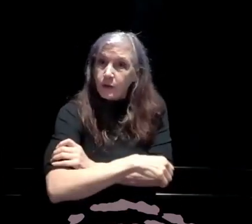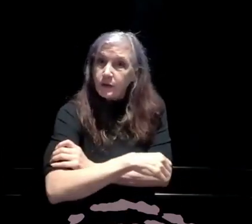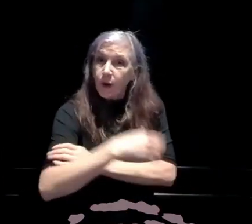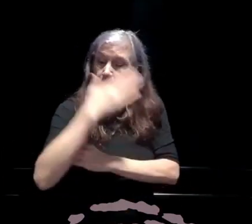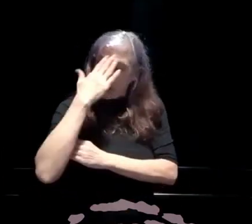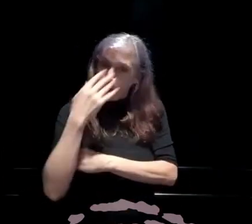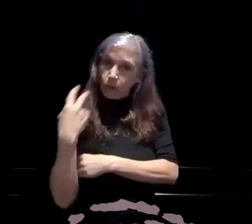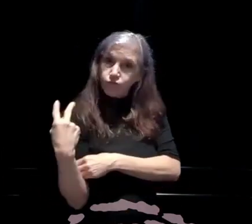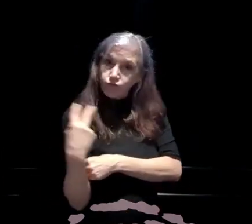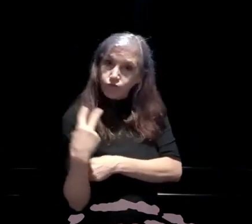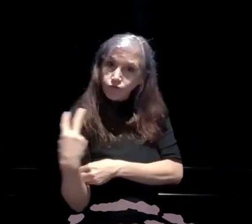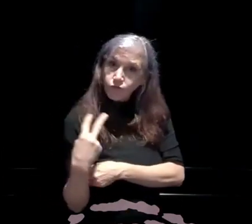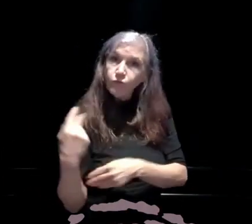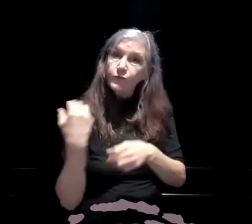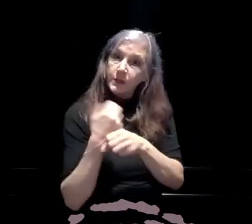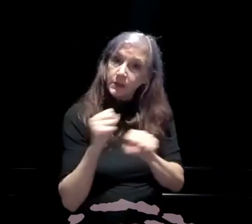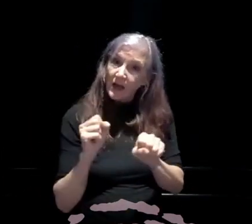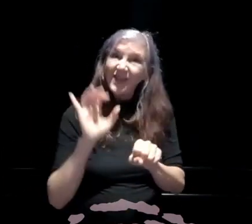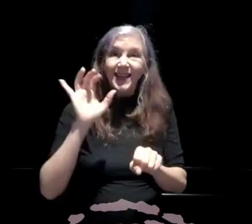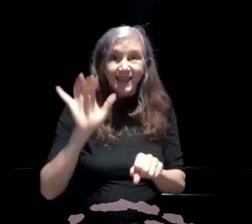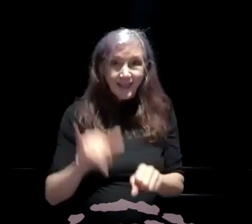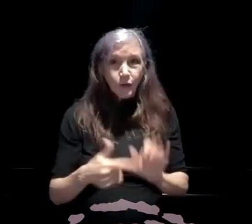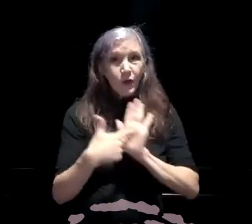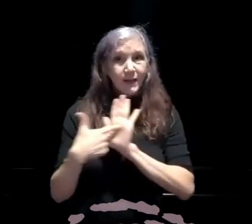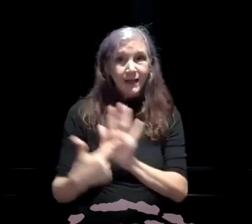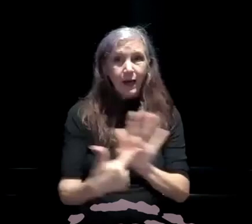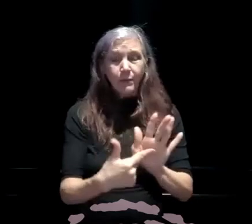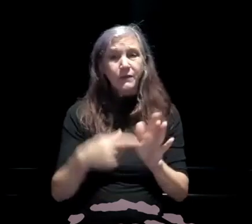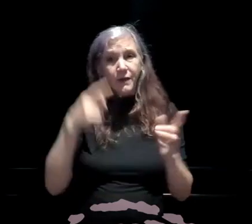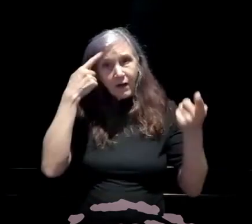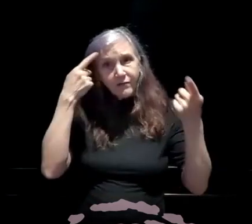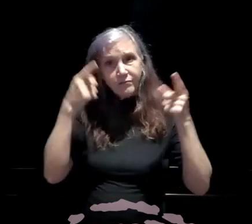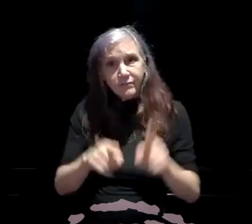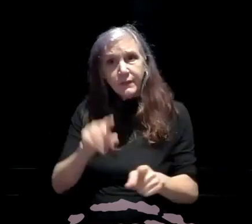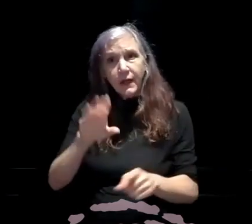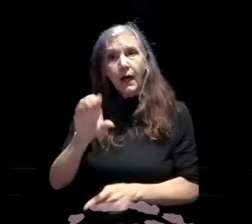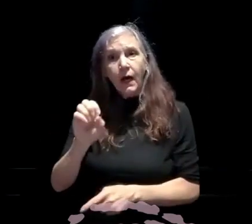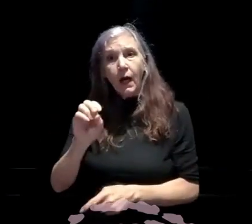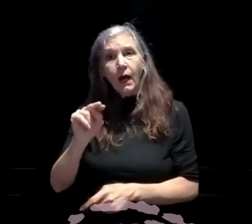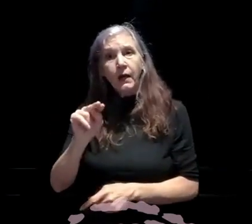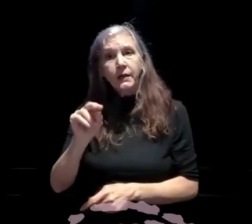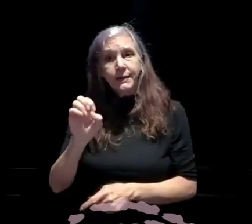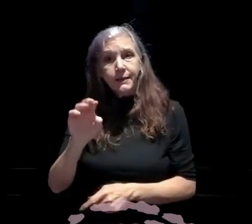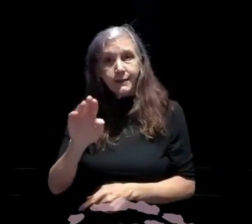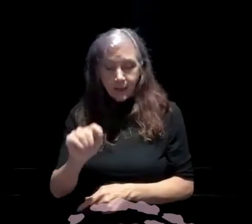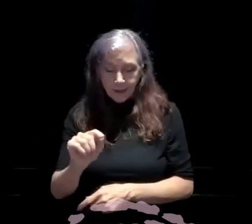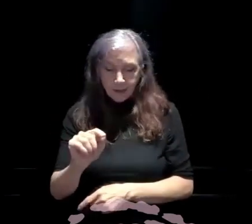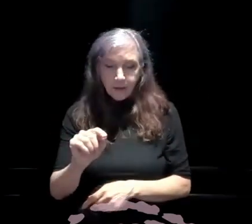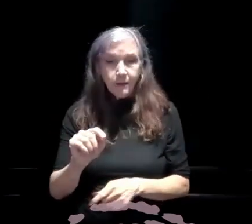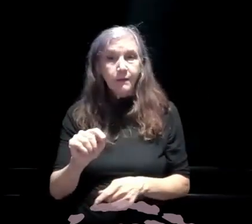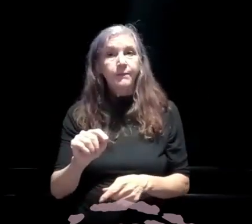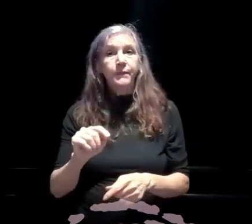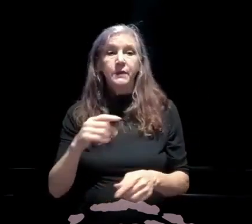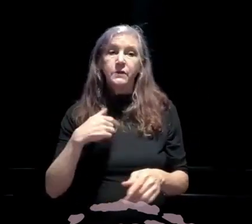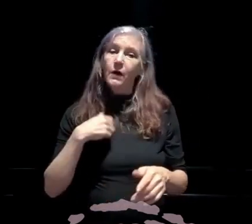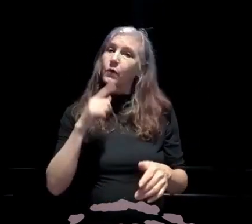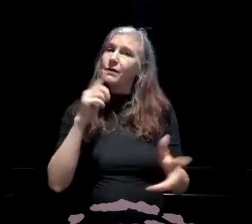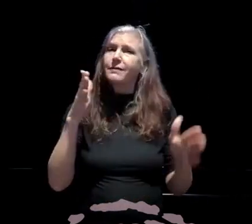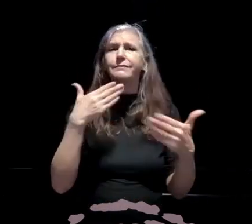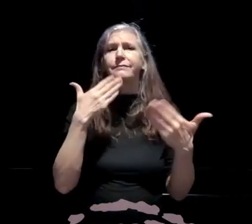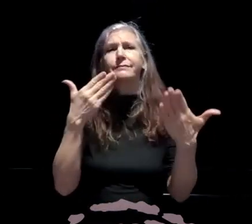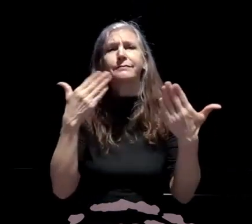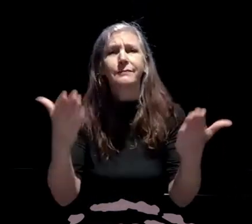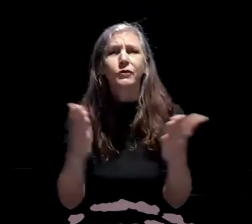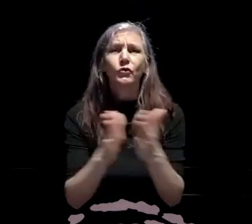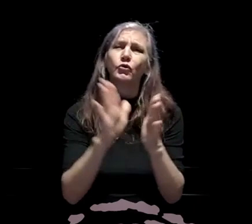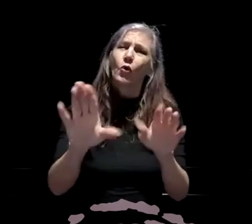These are all examples of what consent can look like. So to upstream arts, I extend my deepest gratitude to your organization.